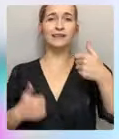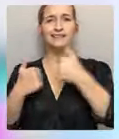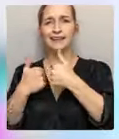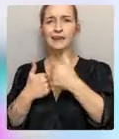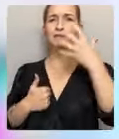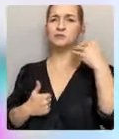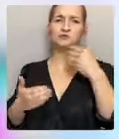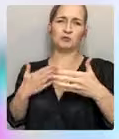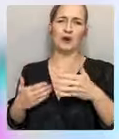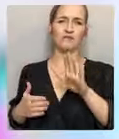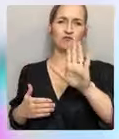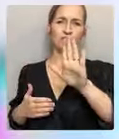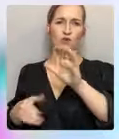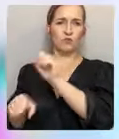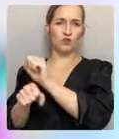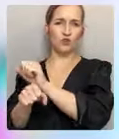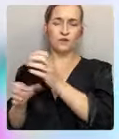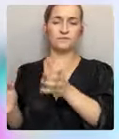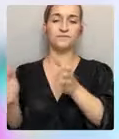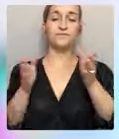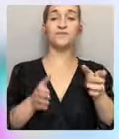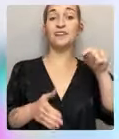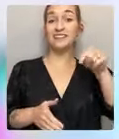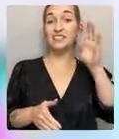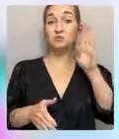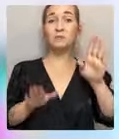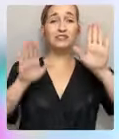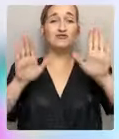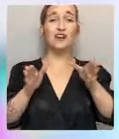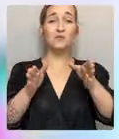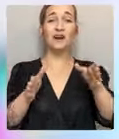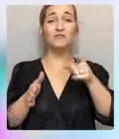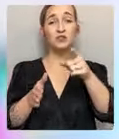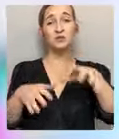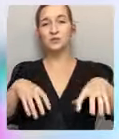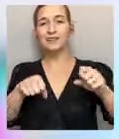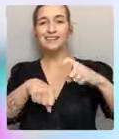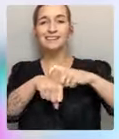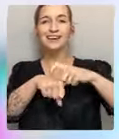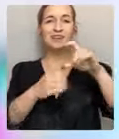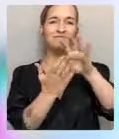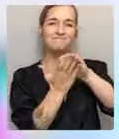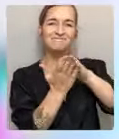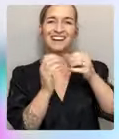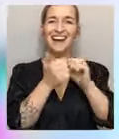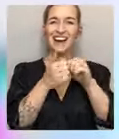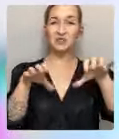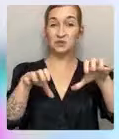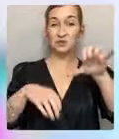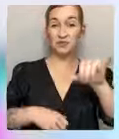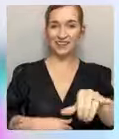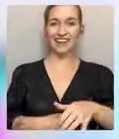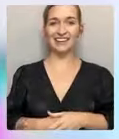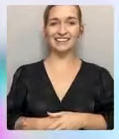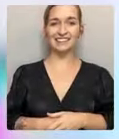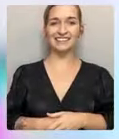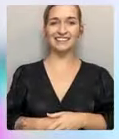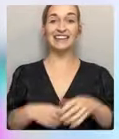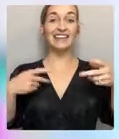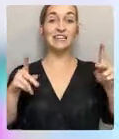or whatever you're working on. This is going to be a great way for you to take the time and learn about how to do that.